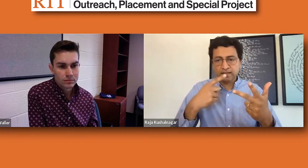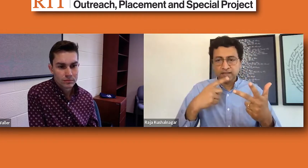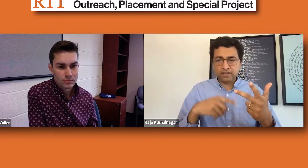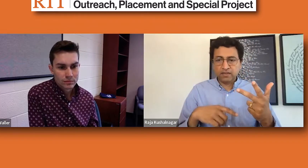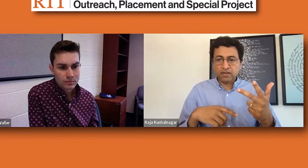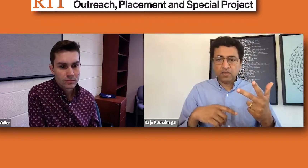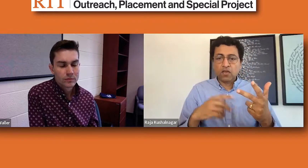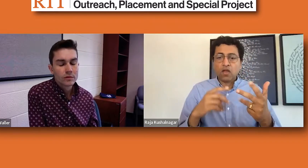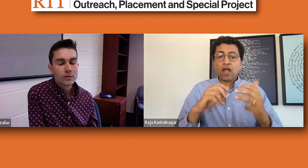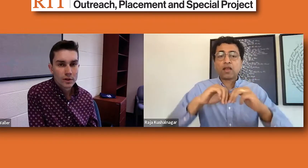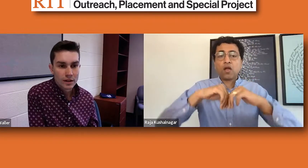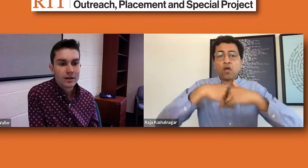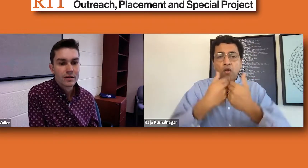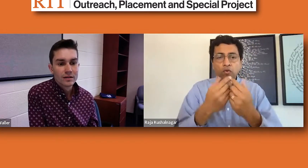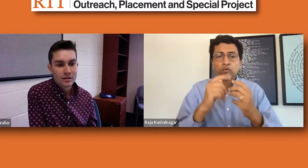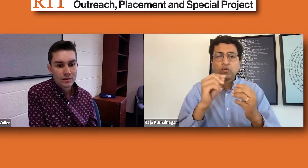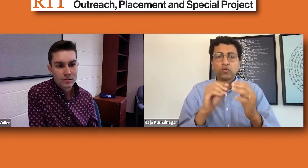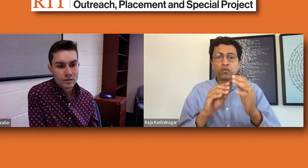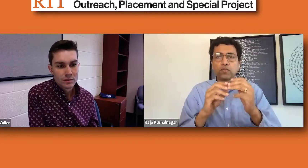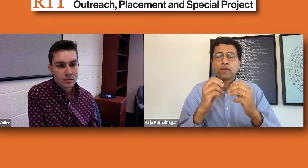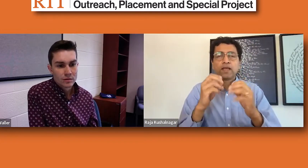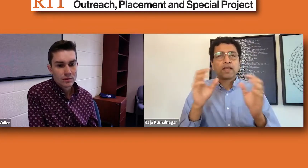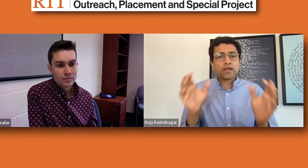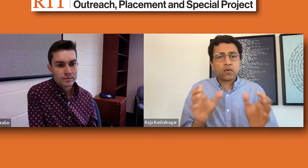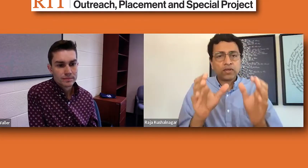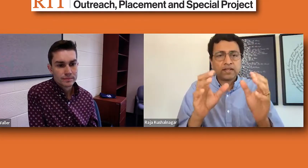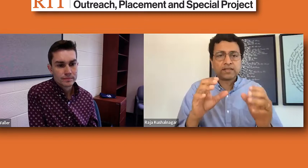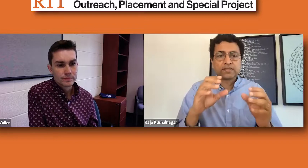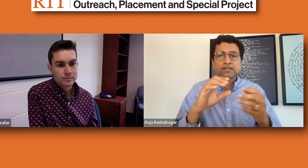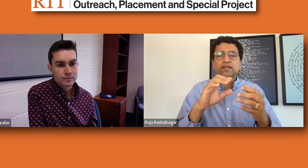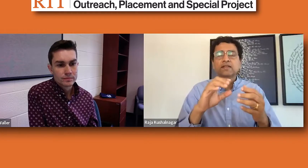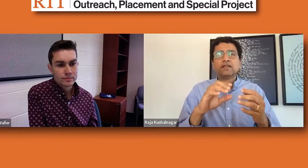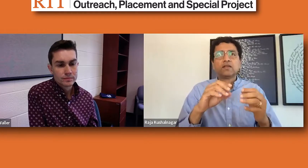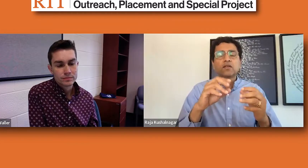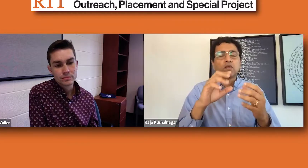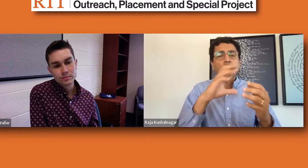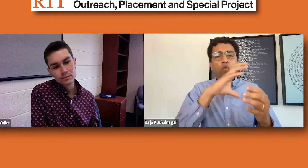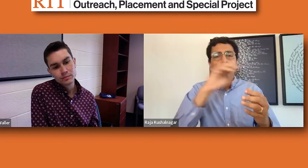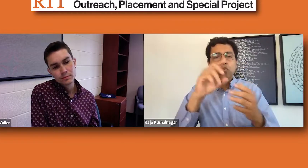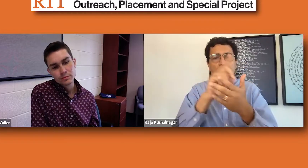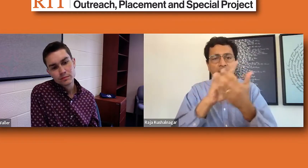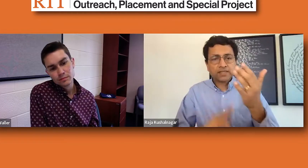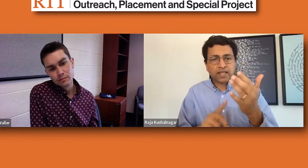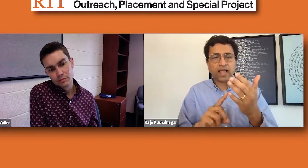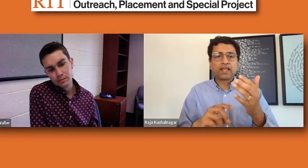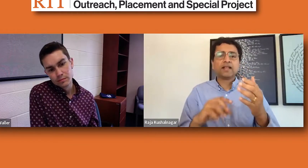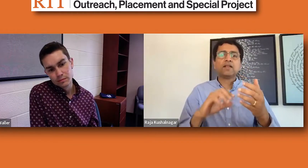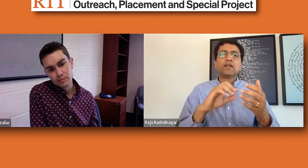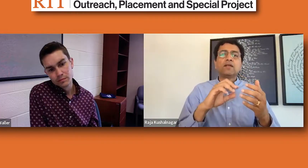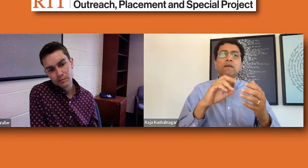and Hard of Hearing people's auditory abilities, their speech abilities. I wanted to really encourage